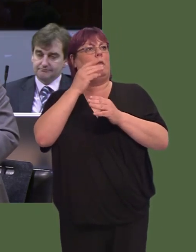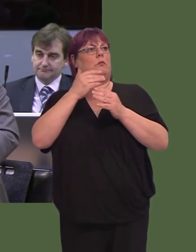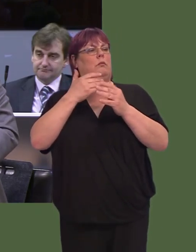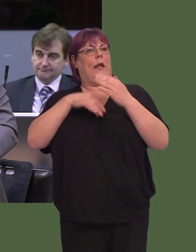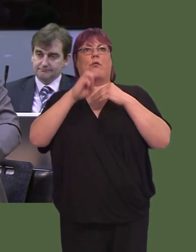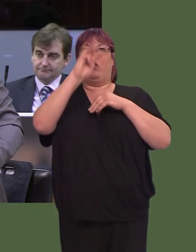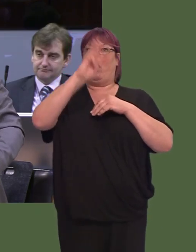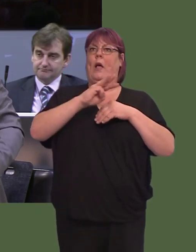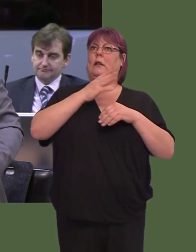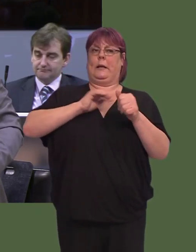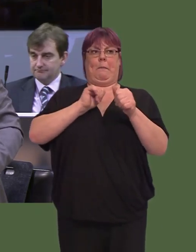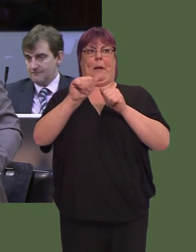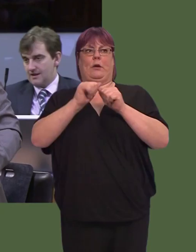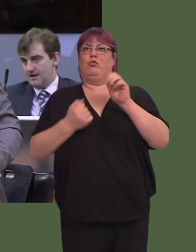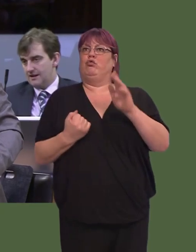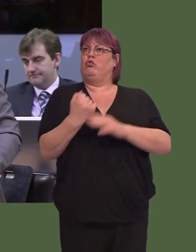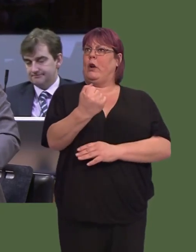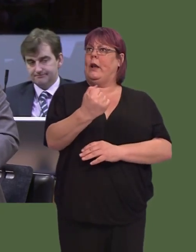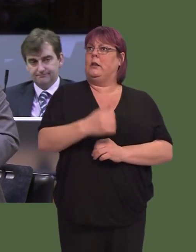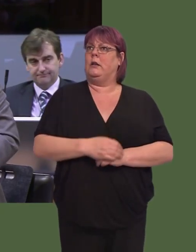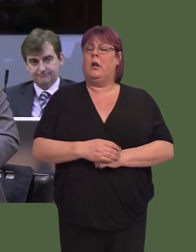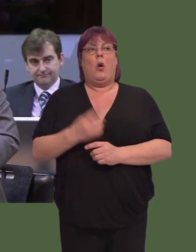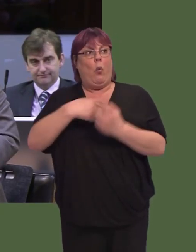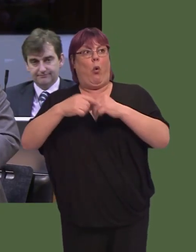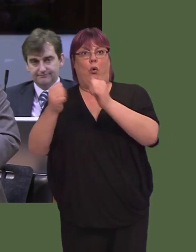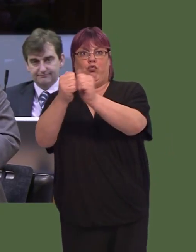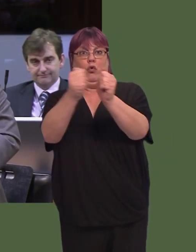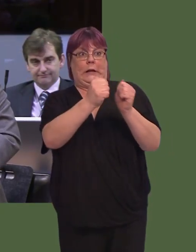the moment. Irrespective of party colour, we can all agree with that, we can.